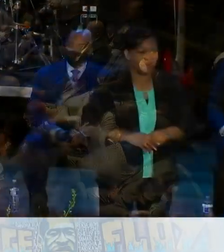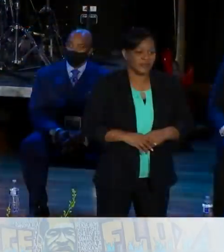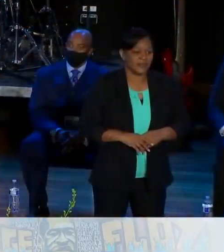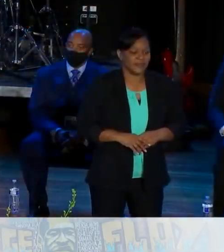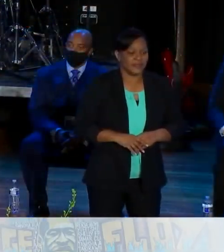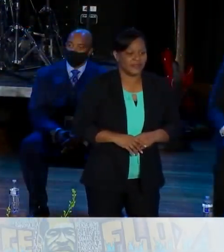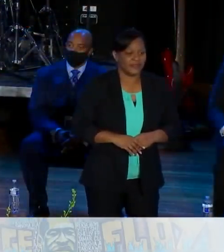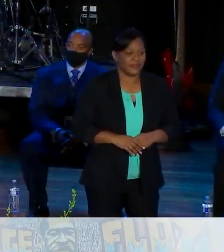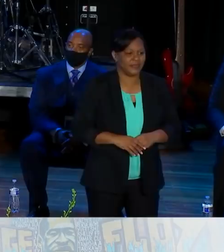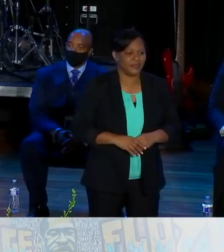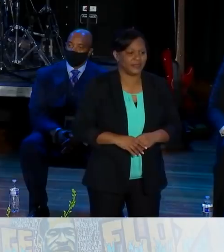COURTROOM TO GET JUSTICE FOR GEORGE FLOYD.